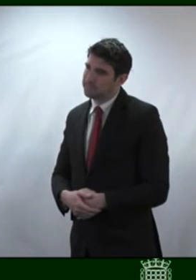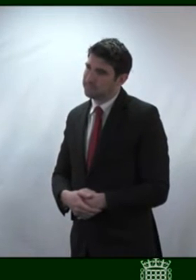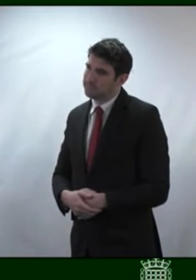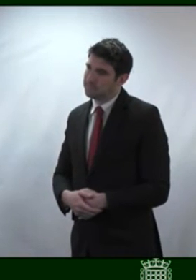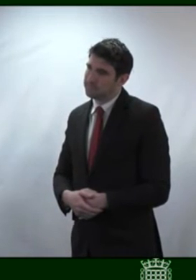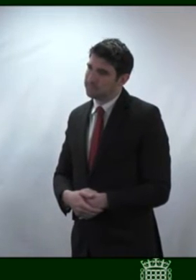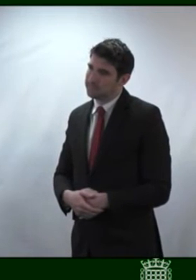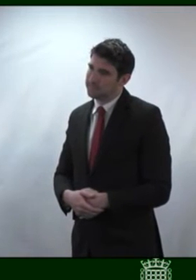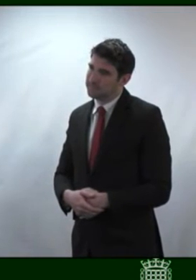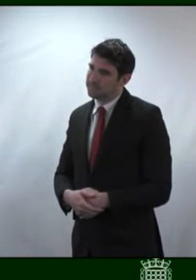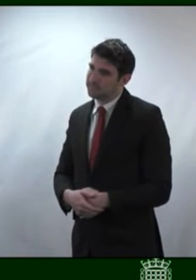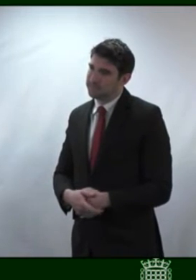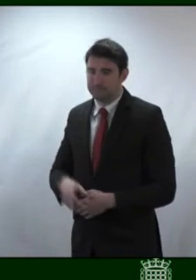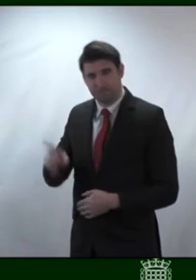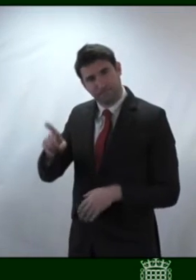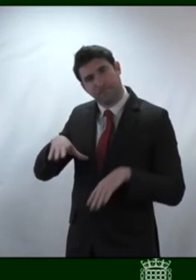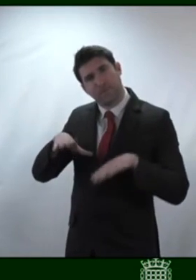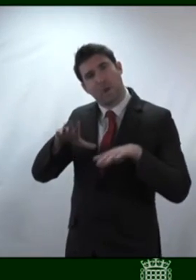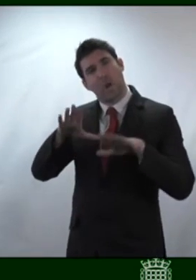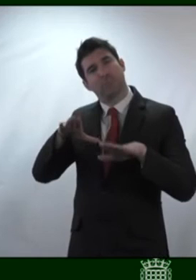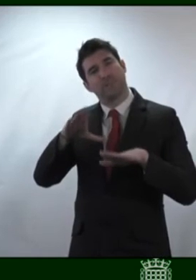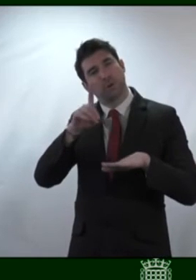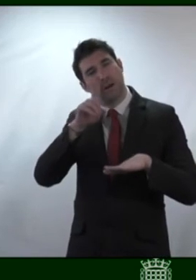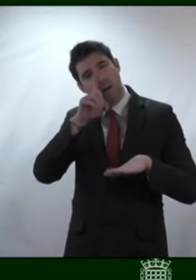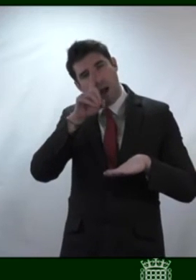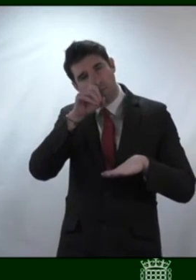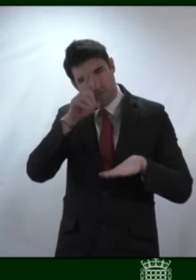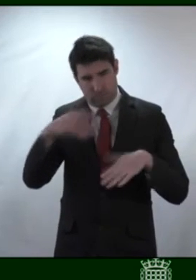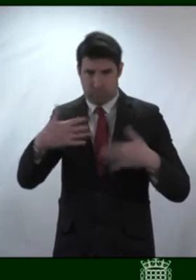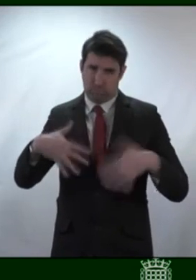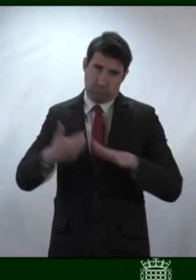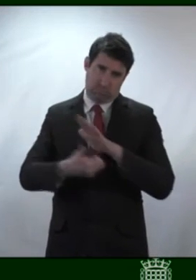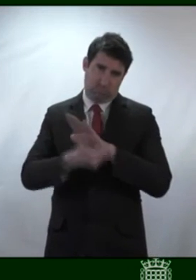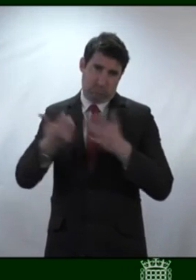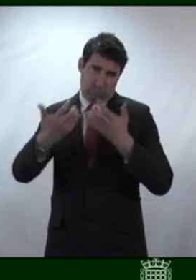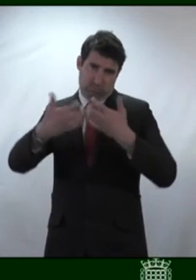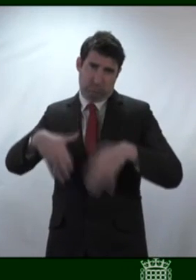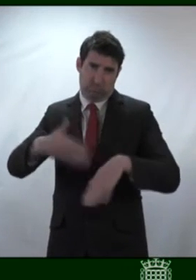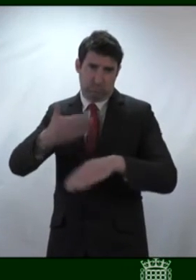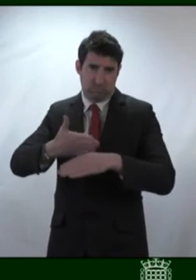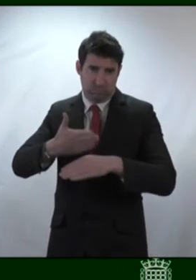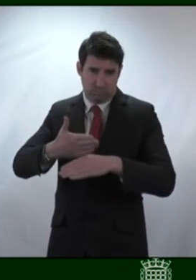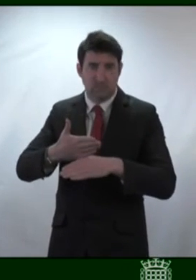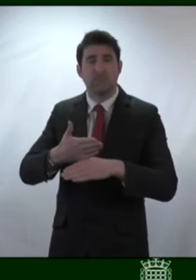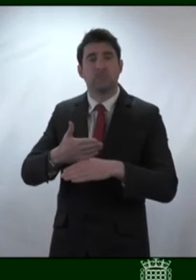British Gas in my constituency were told last week that they had to sign new contracts before